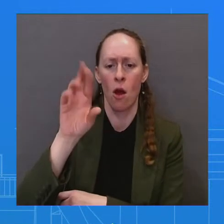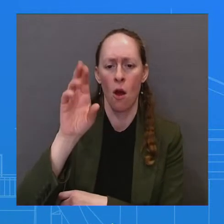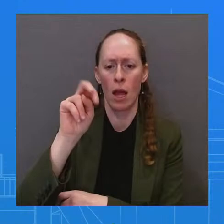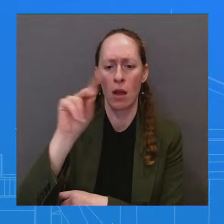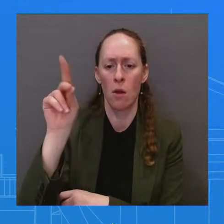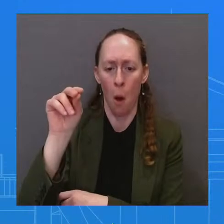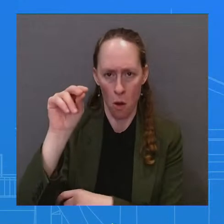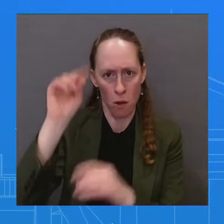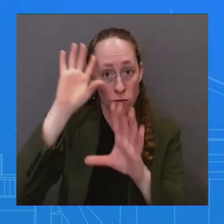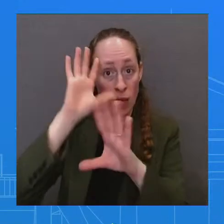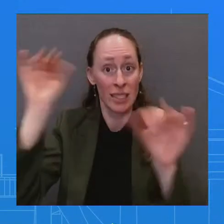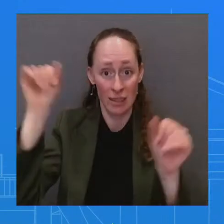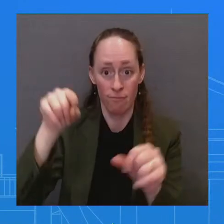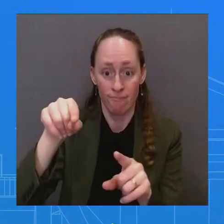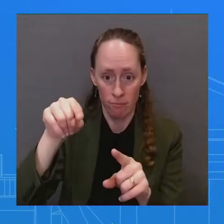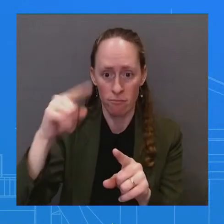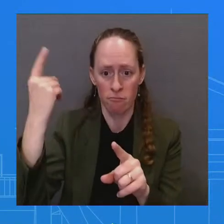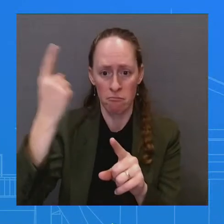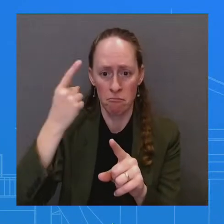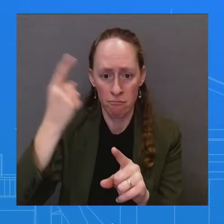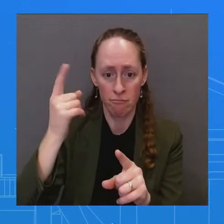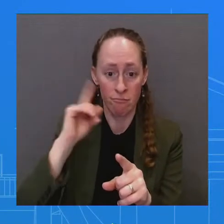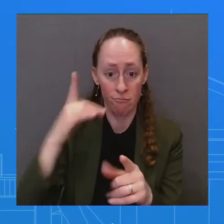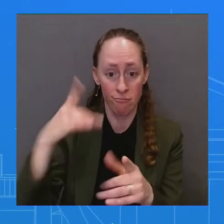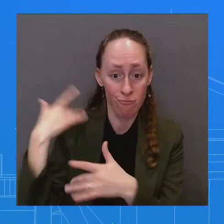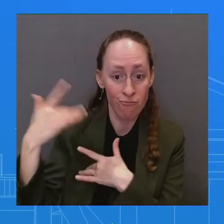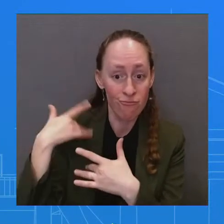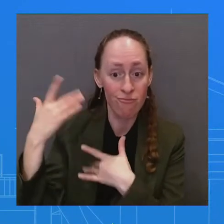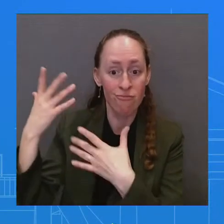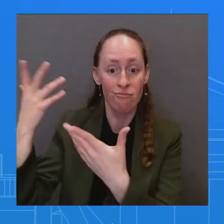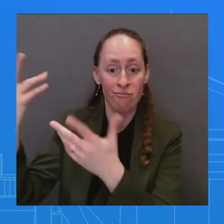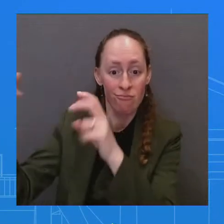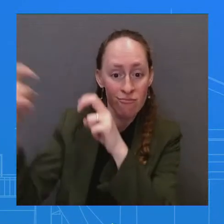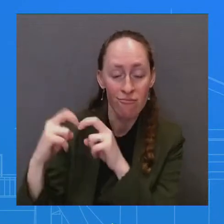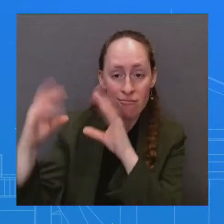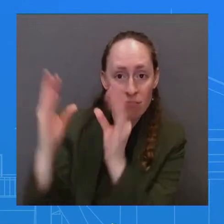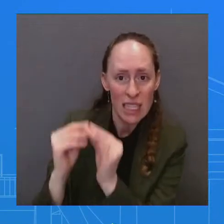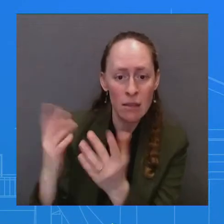between Joe Biden and President Lourenço? Mr. Kirby: Angola is a strategic partner